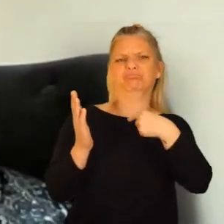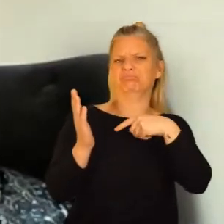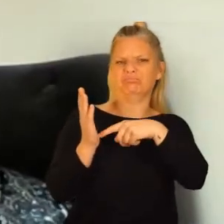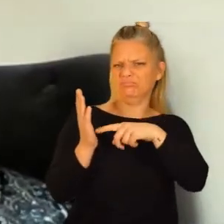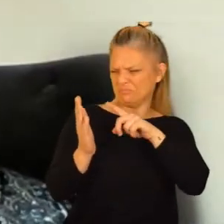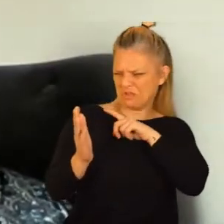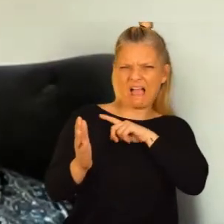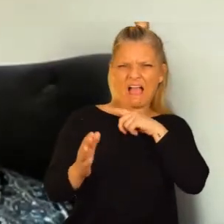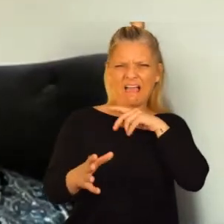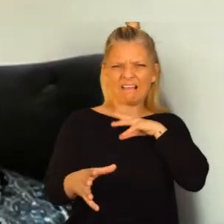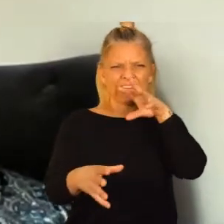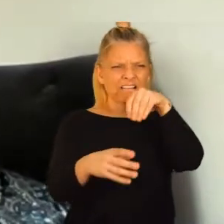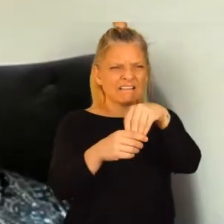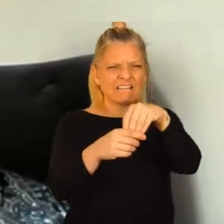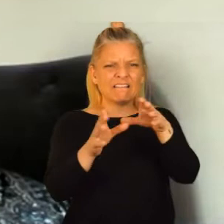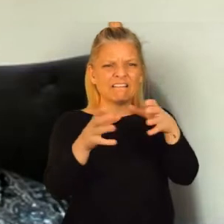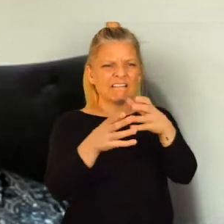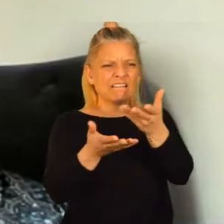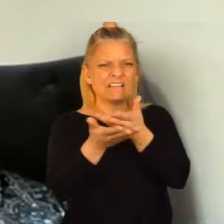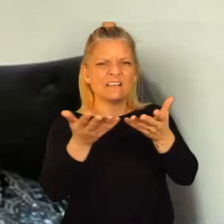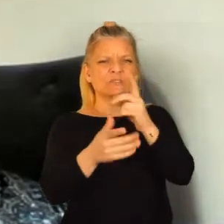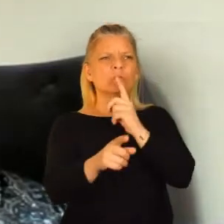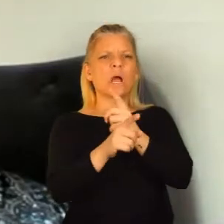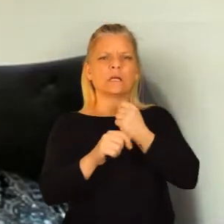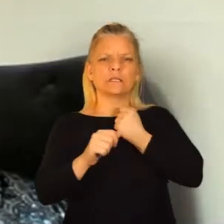and I had no conception that talking to other people that would go through it